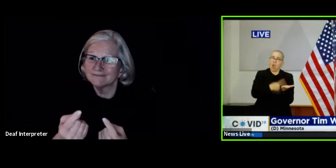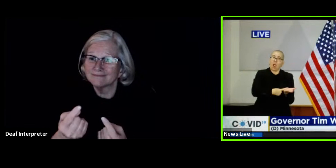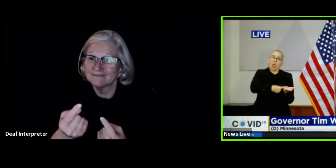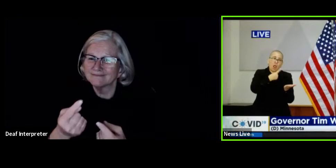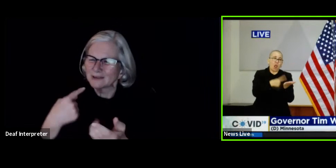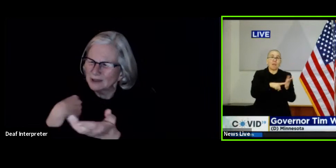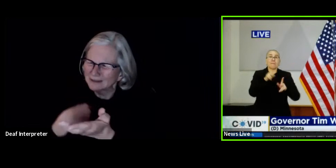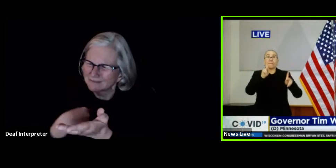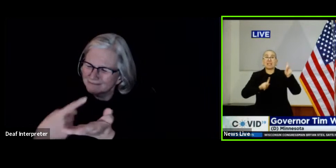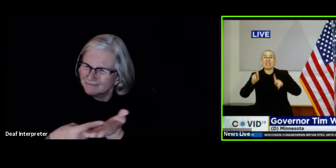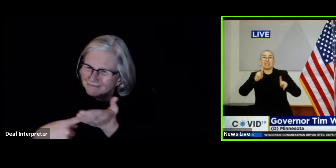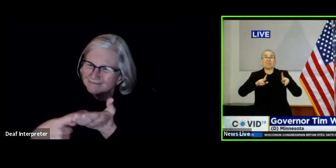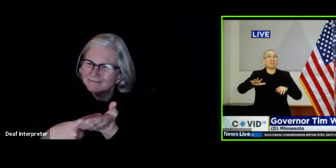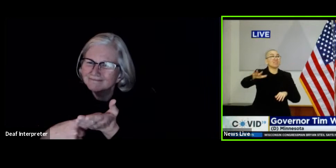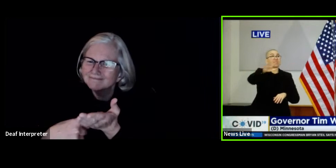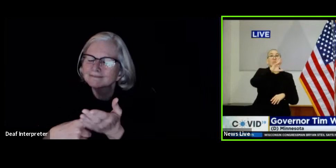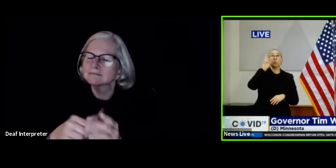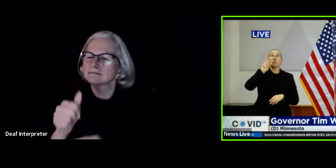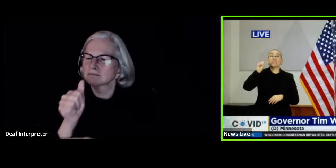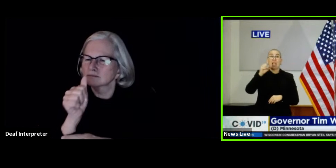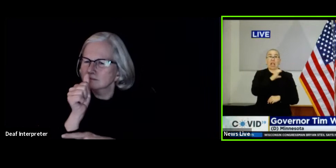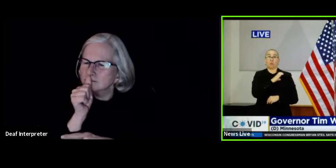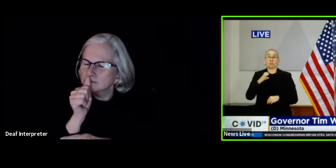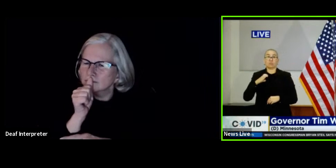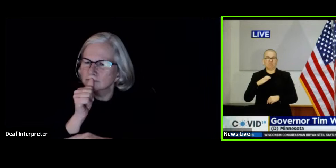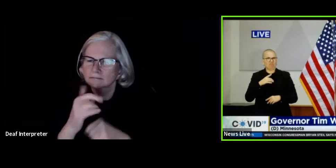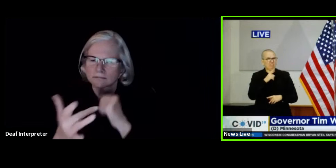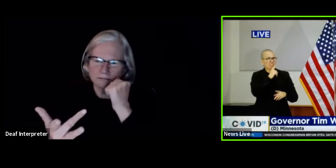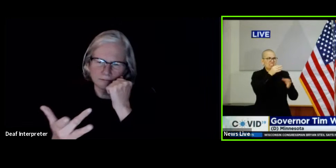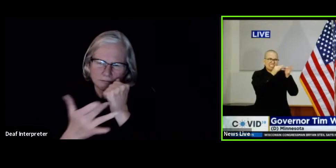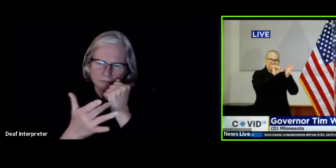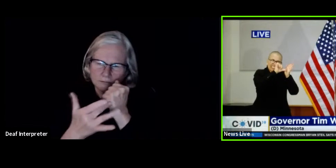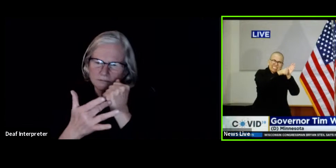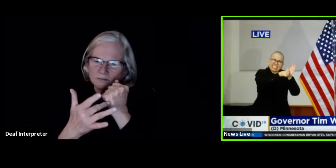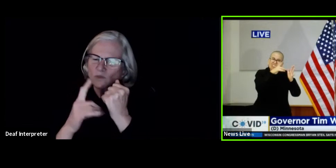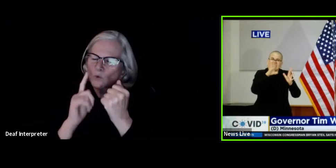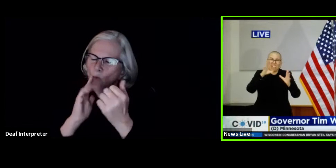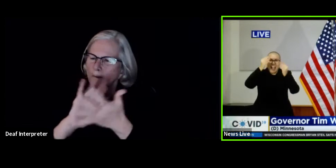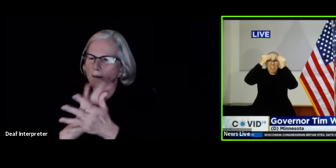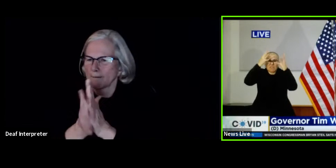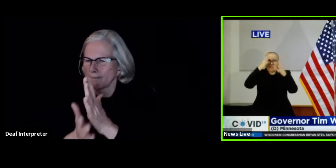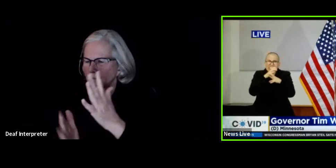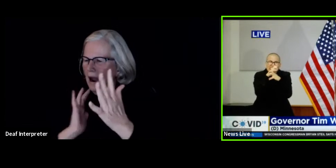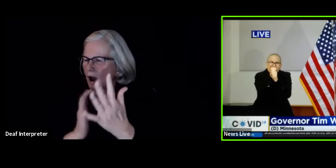A LOT OF THE CONVERSATIONS, THAT THAT IS A TOP PRIORITY.